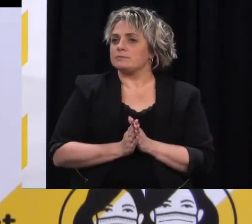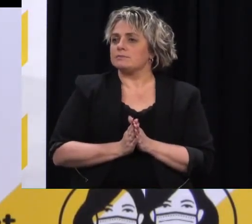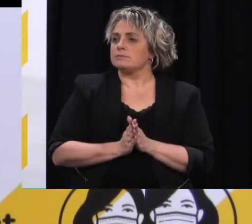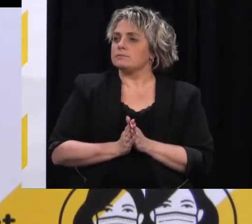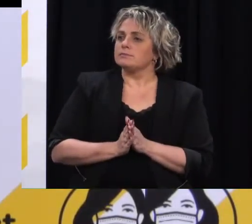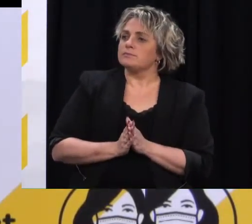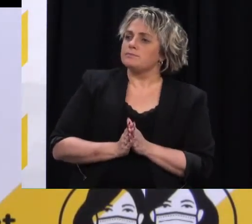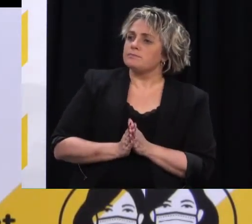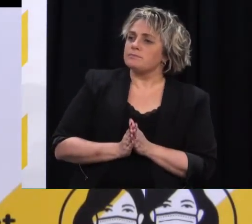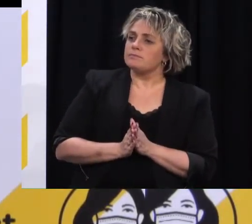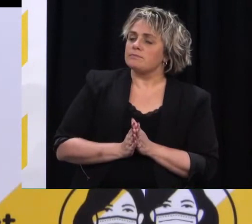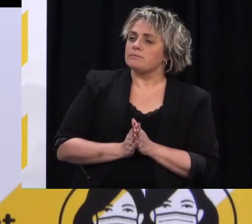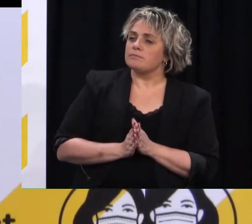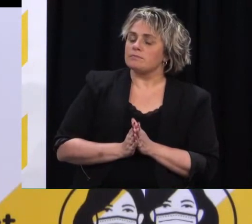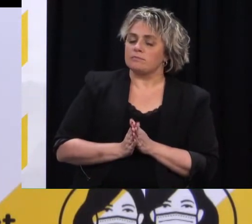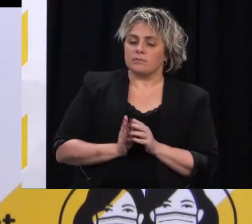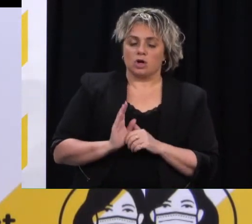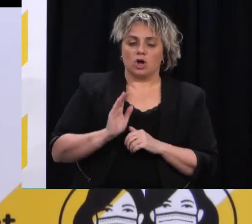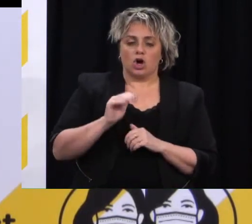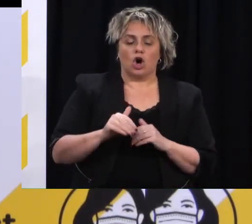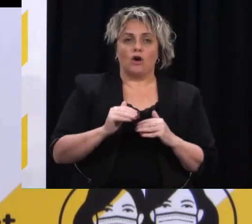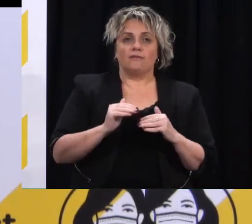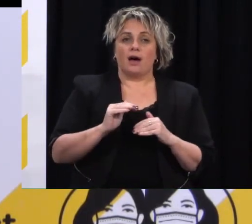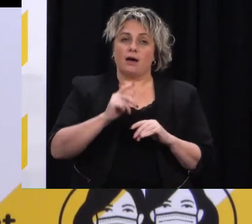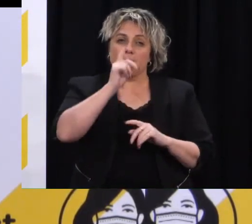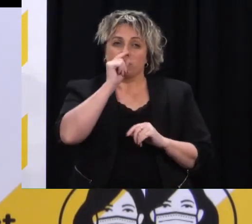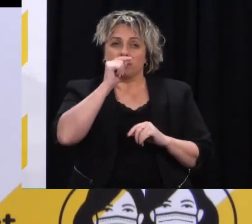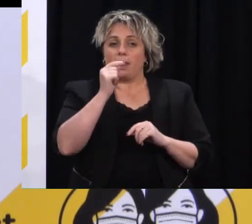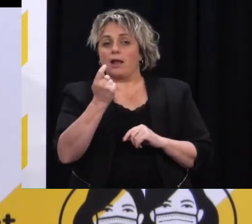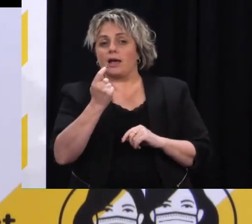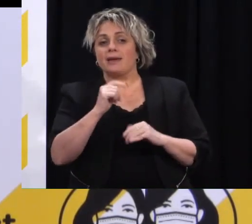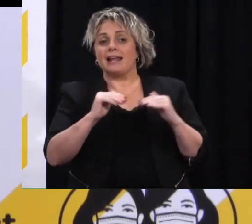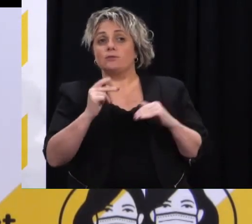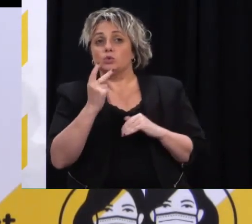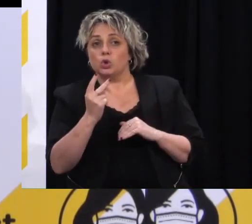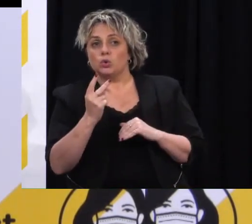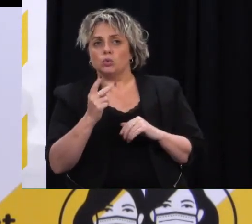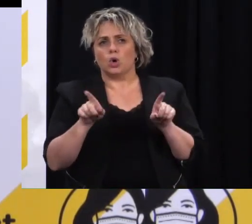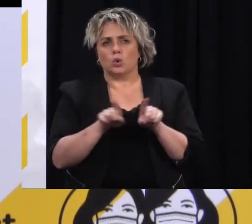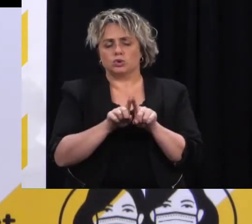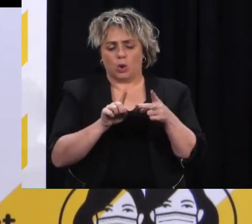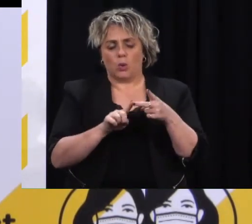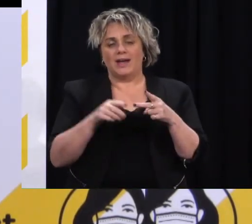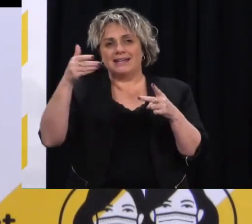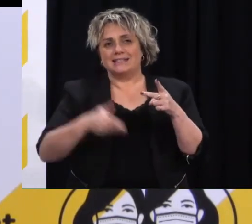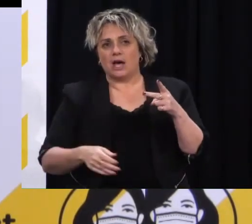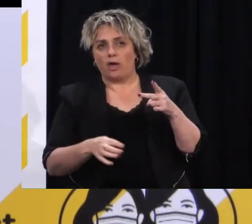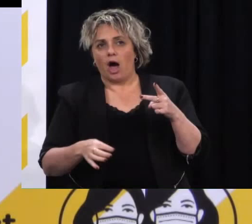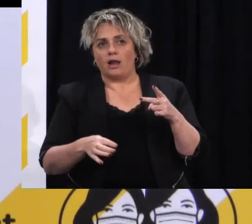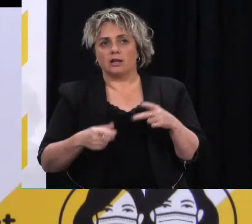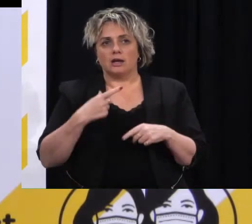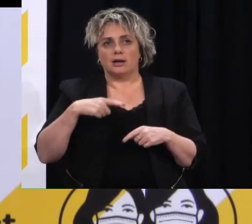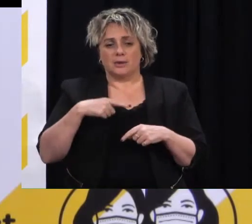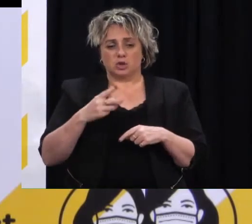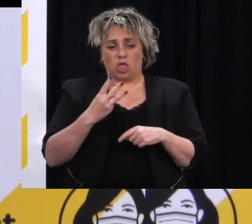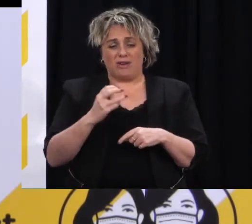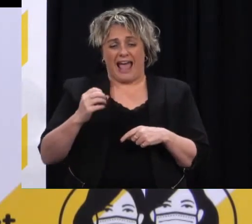asked to get a test. >> Under